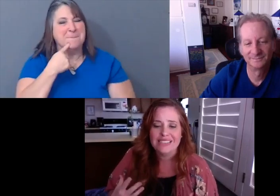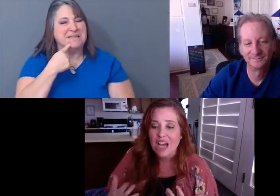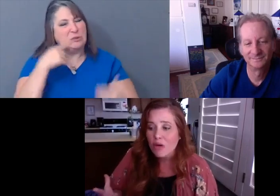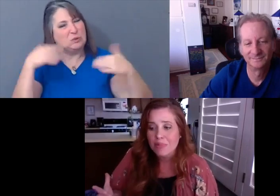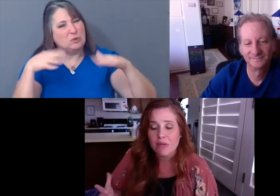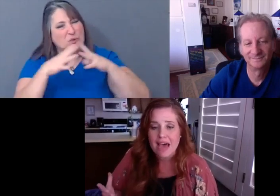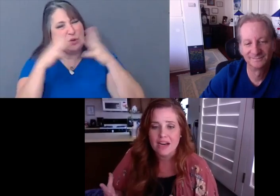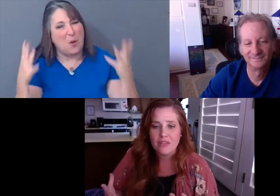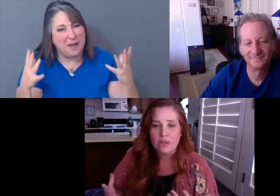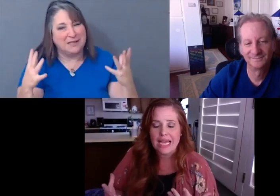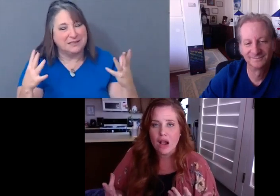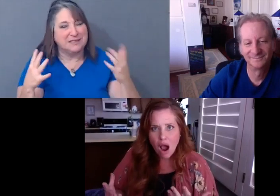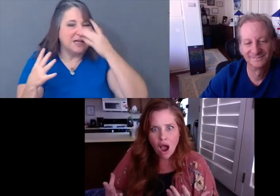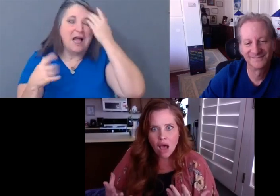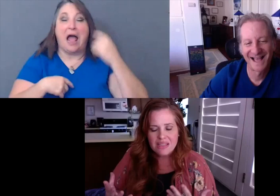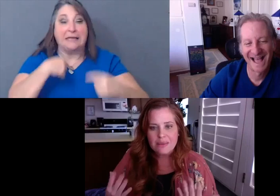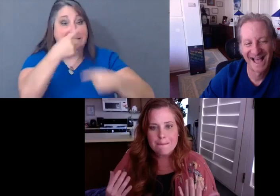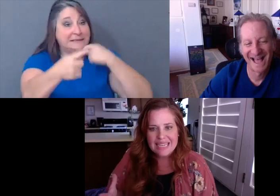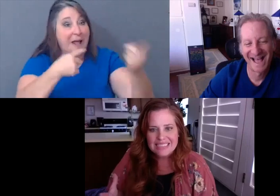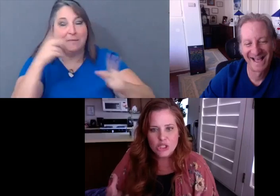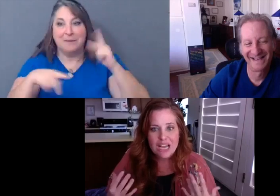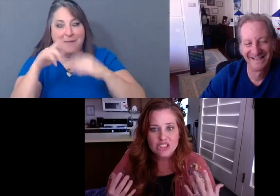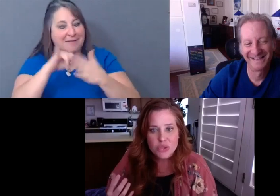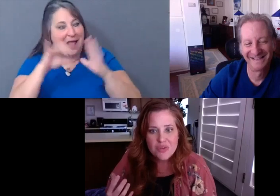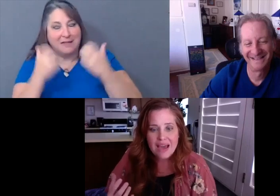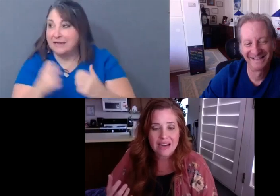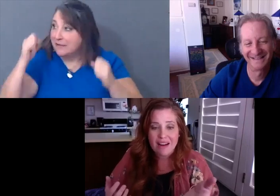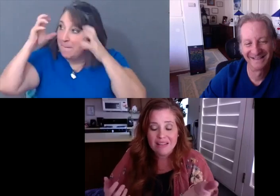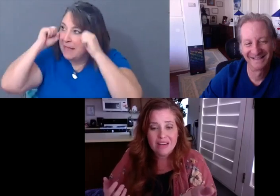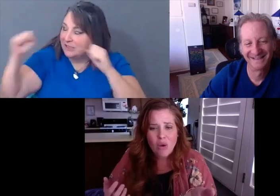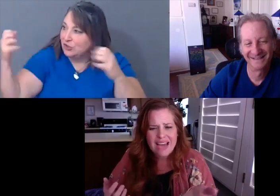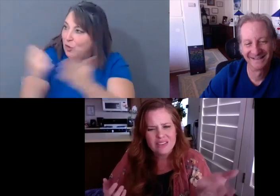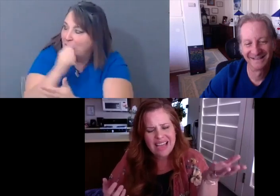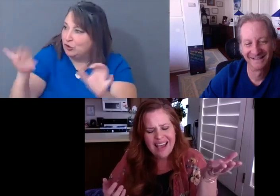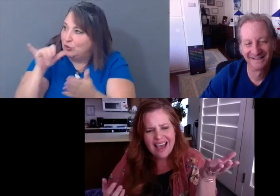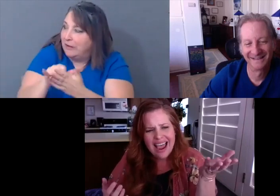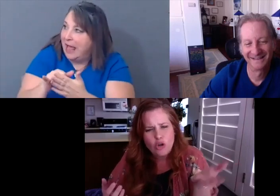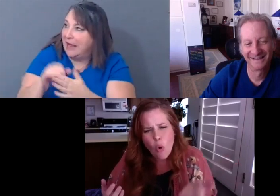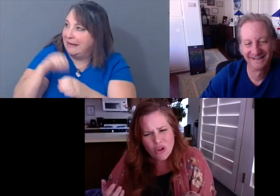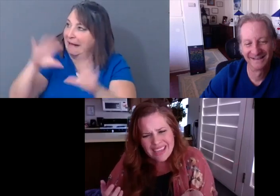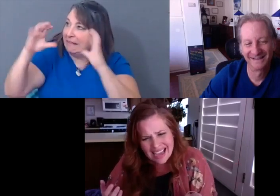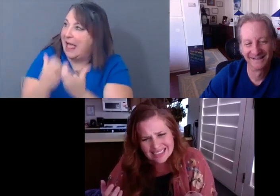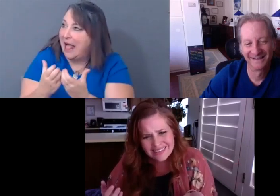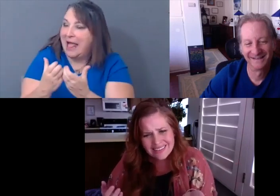I tell people about it and they're like, ah that's amazing. You got to do that. And, you know, I had Corey Allen.